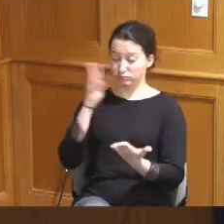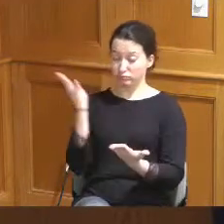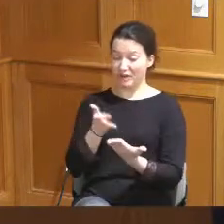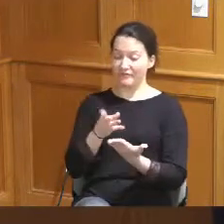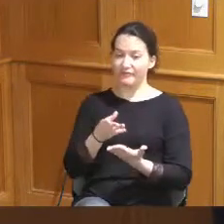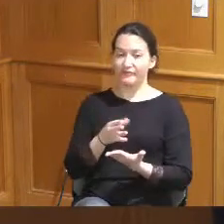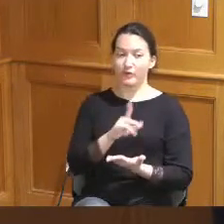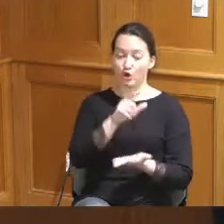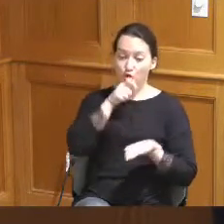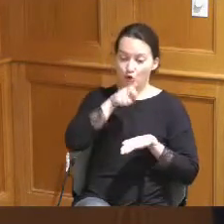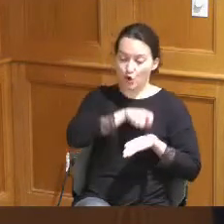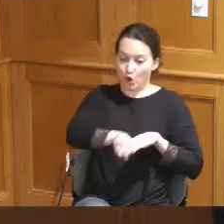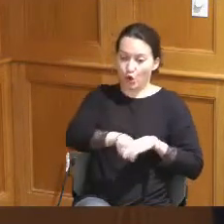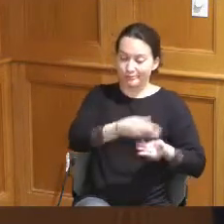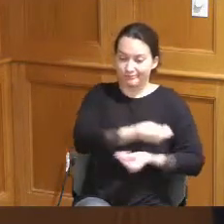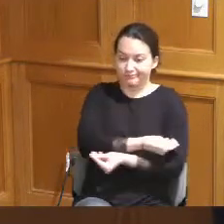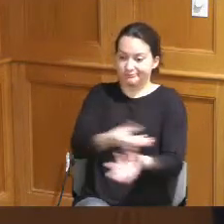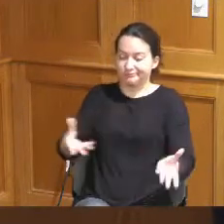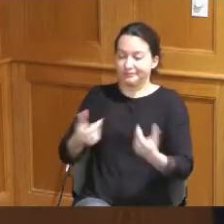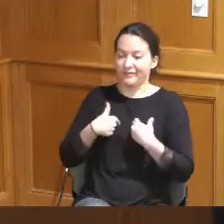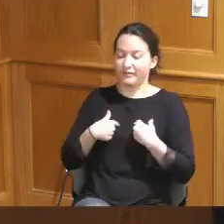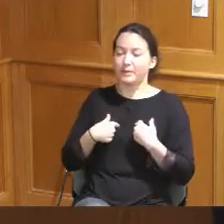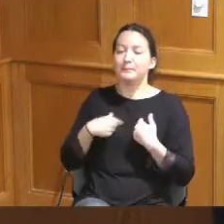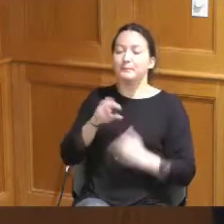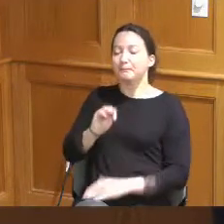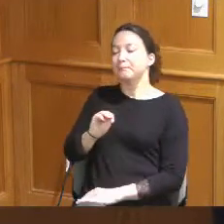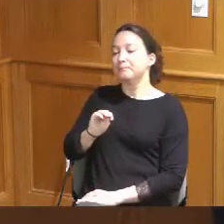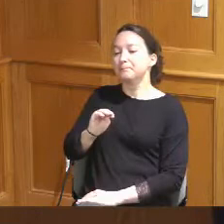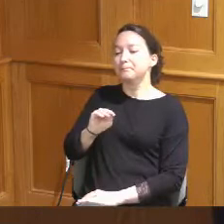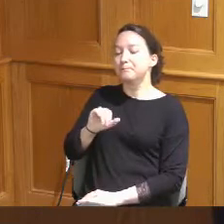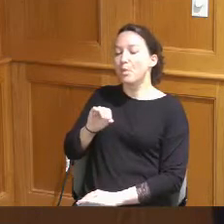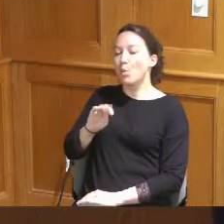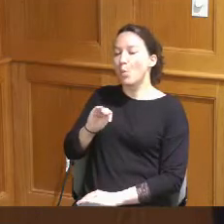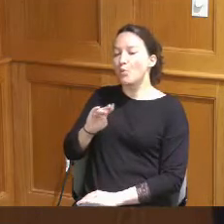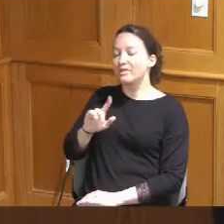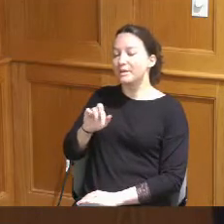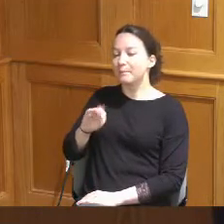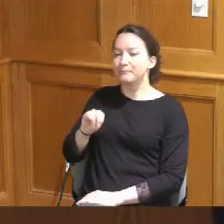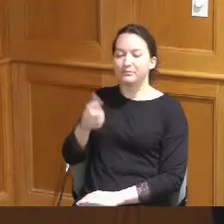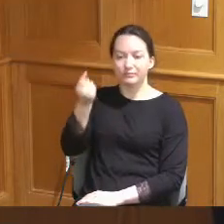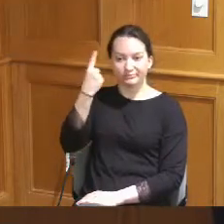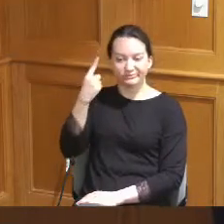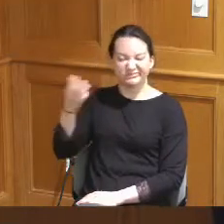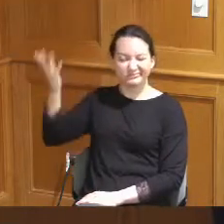out they had a memorandum of understanding and at that time Hartman was the President of the